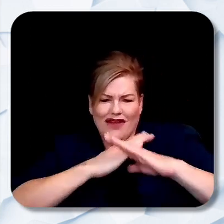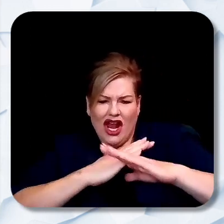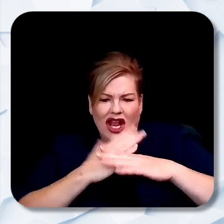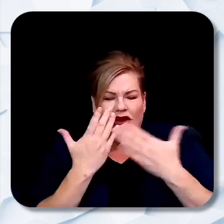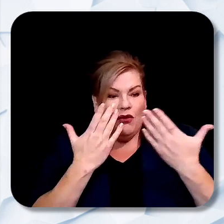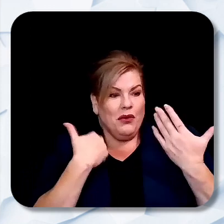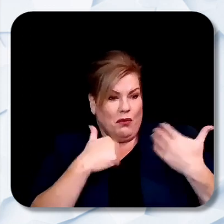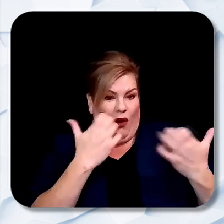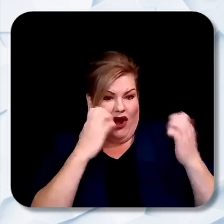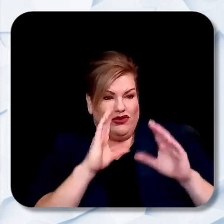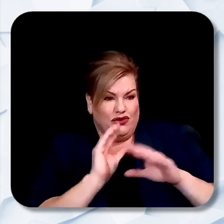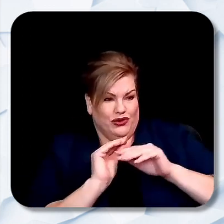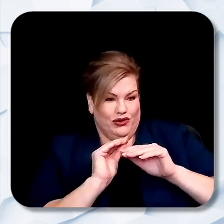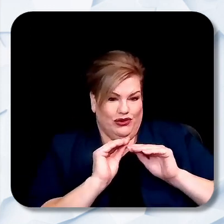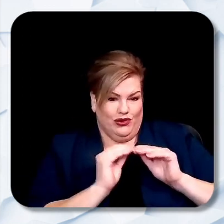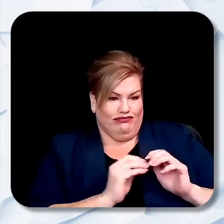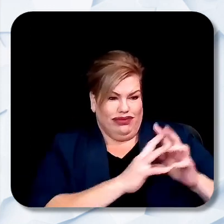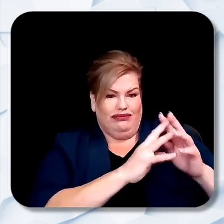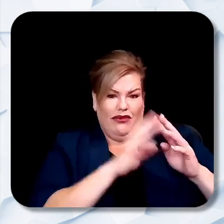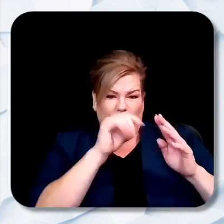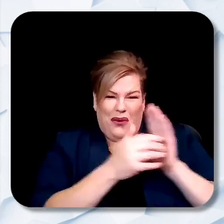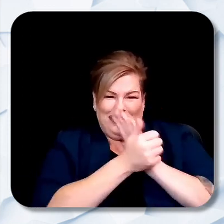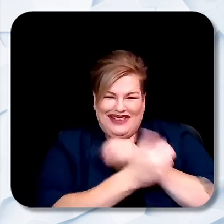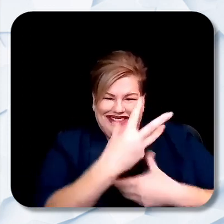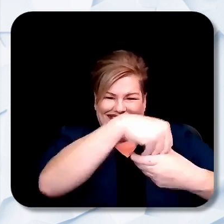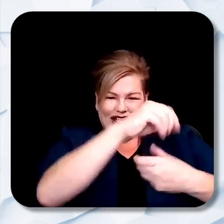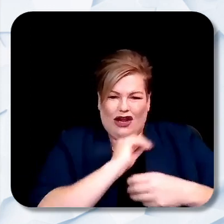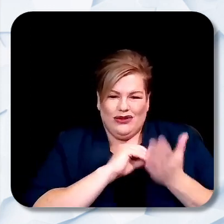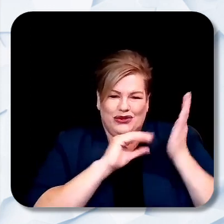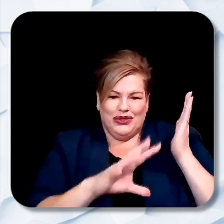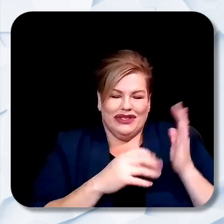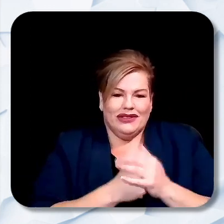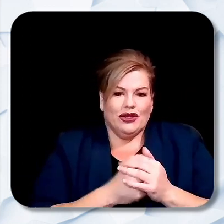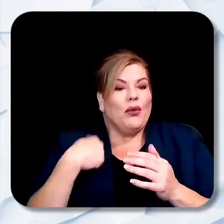students. There is a beautiful partnership and an opportunity to partner with our service providers,